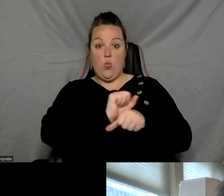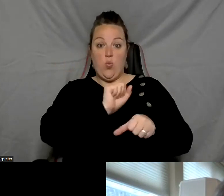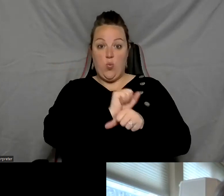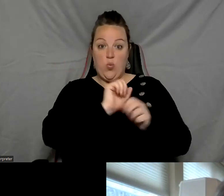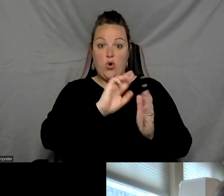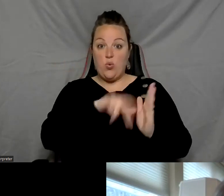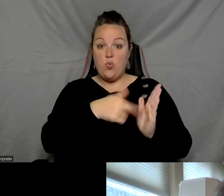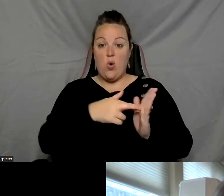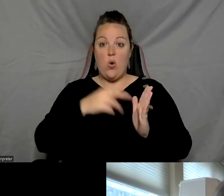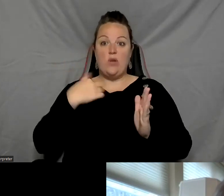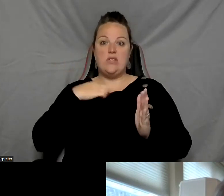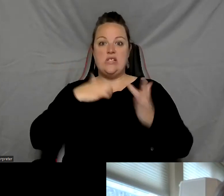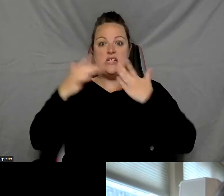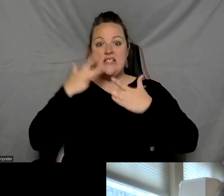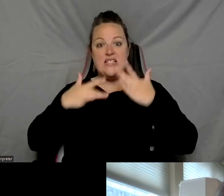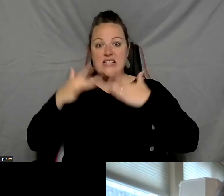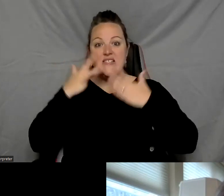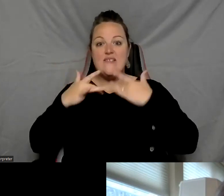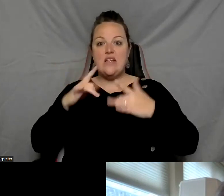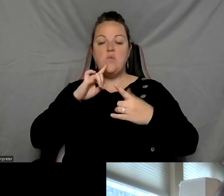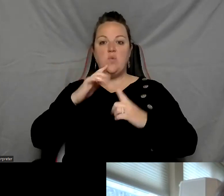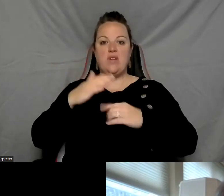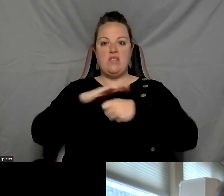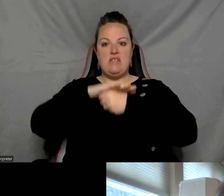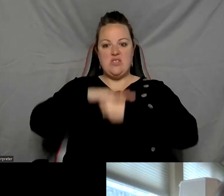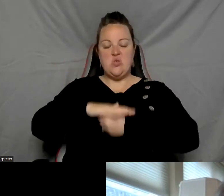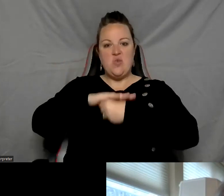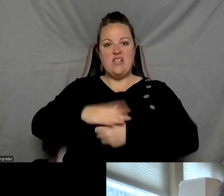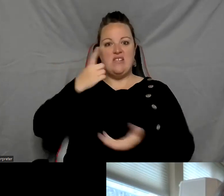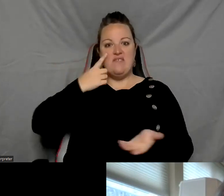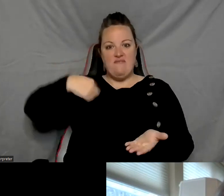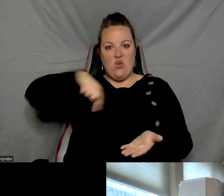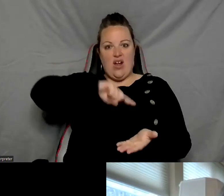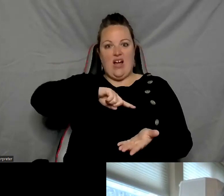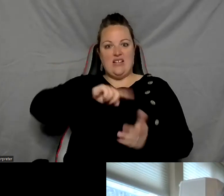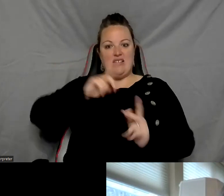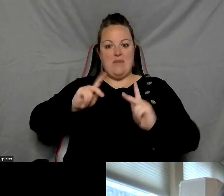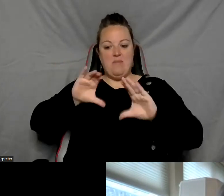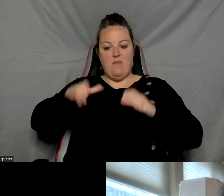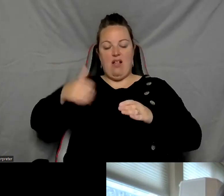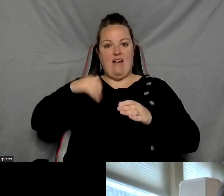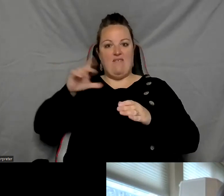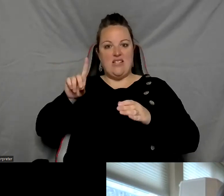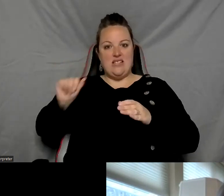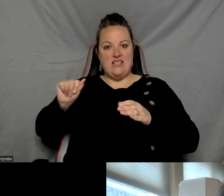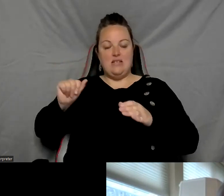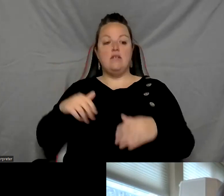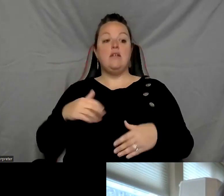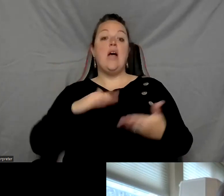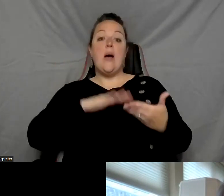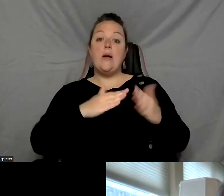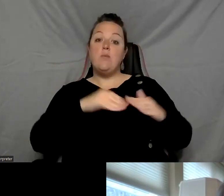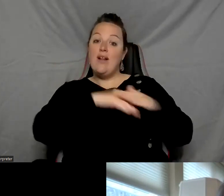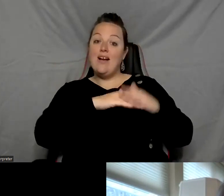with disabilities to not have that help, I've had a community access person say to me, I